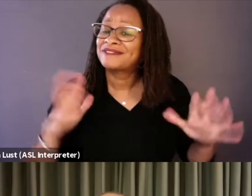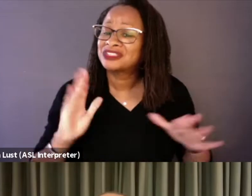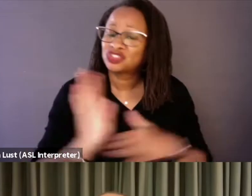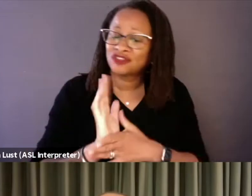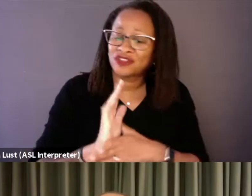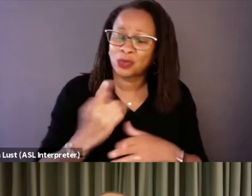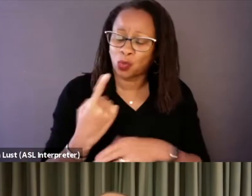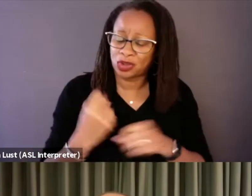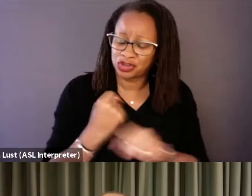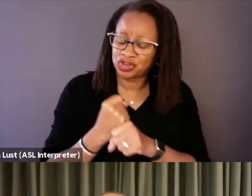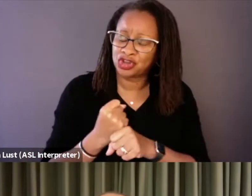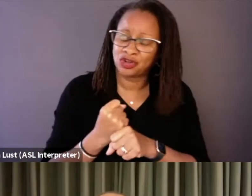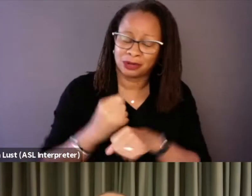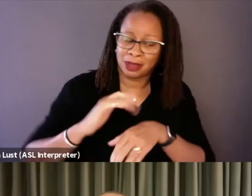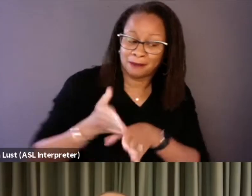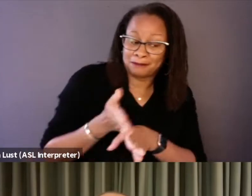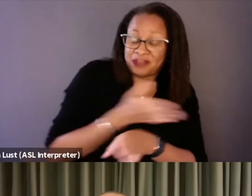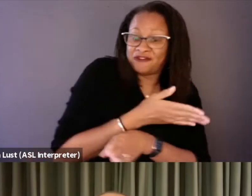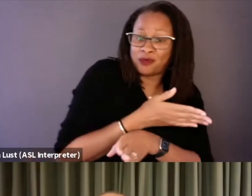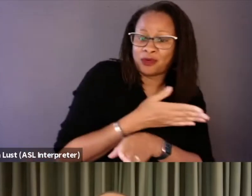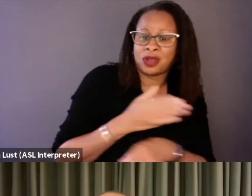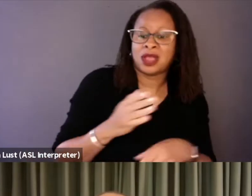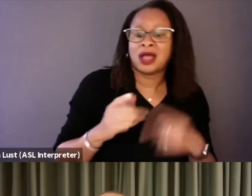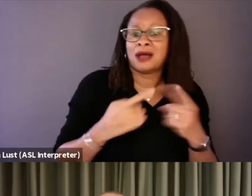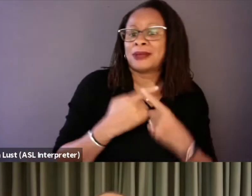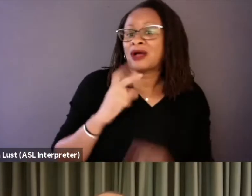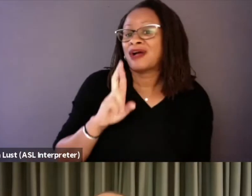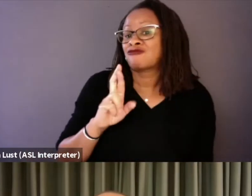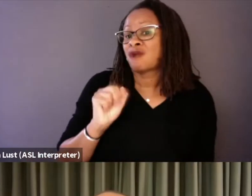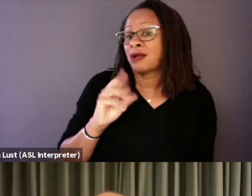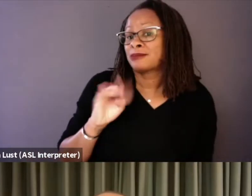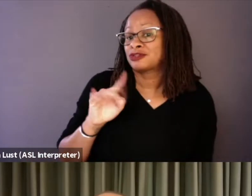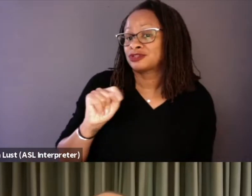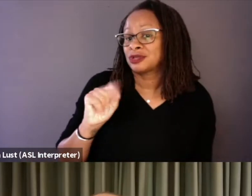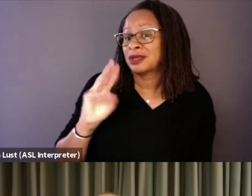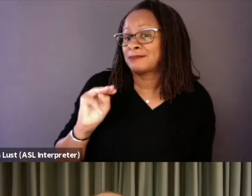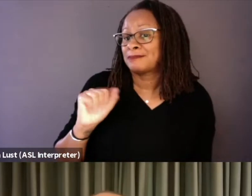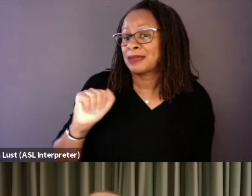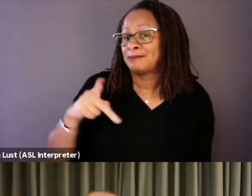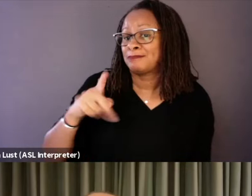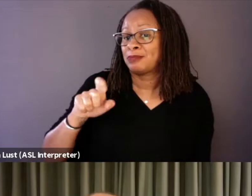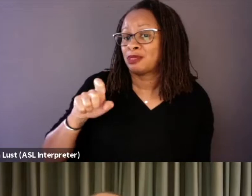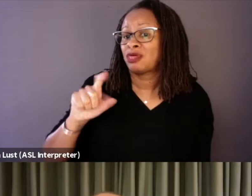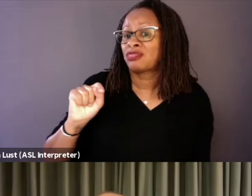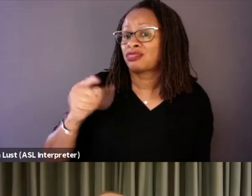or so earlier about Robert Mapplethorpe and Chris came to us talking about Wojnarowicz.